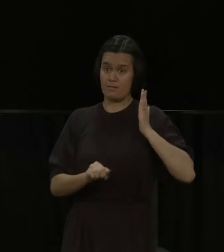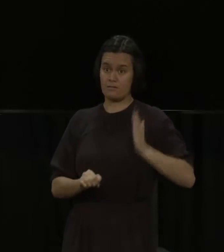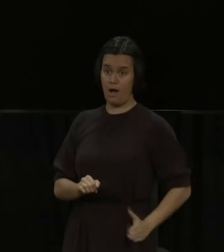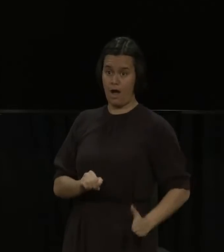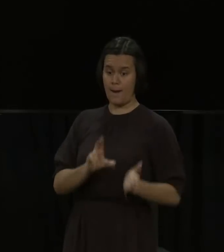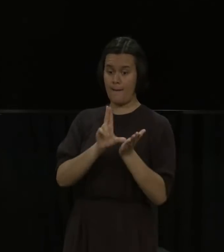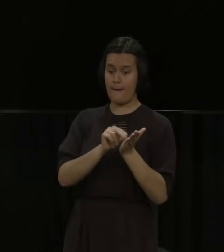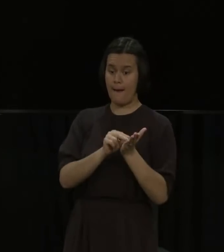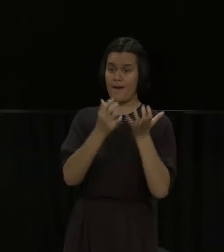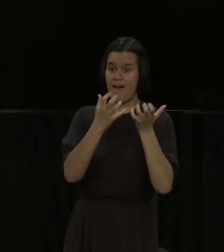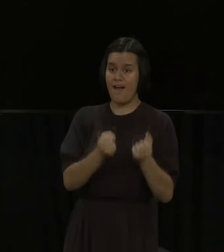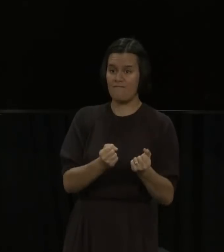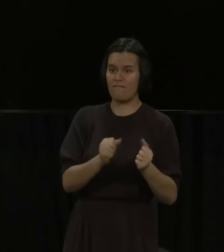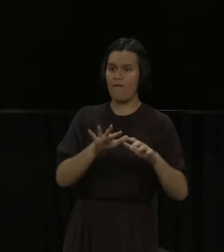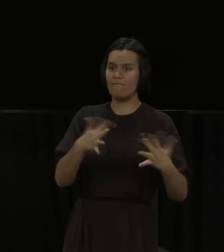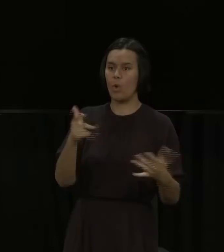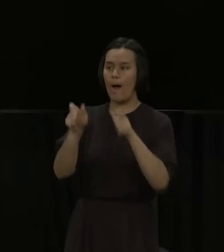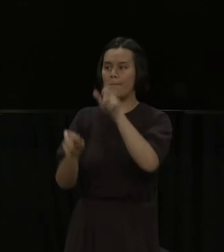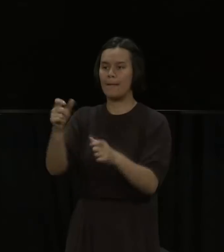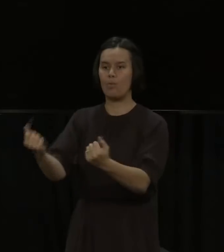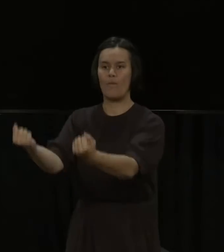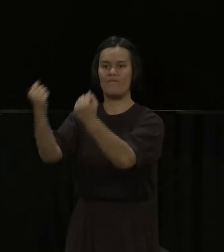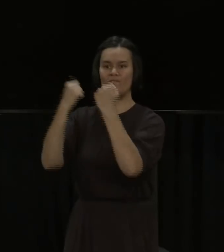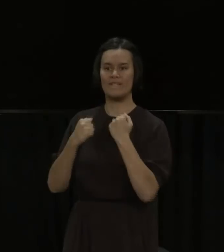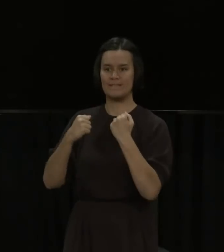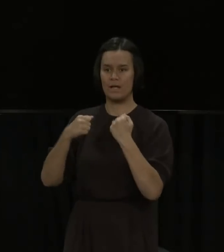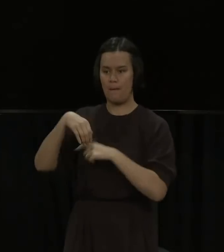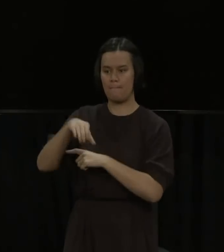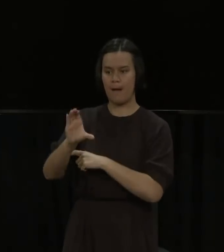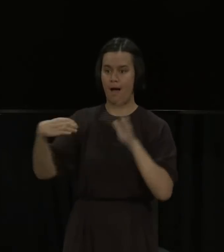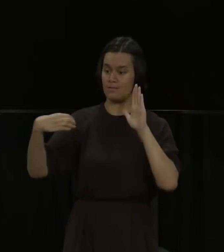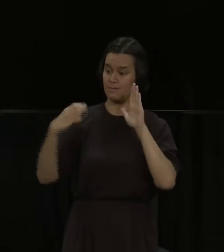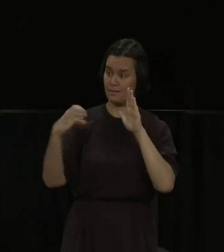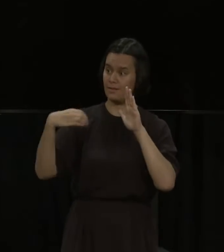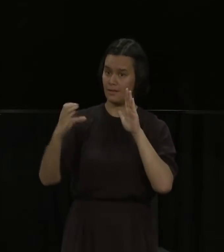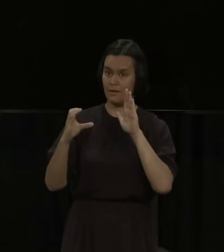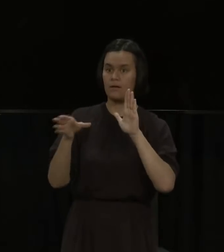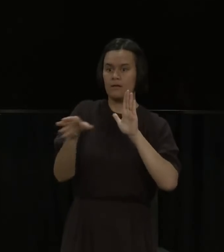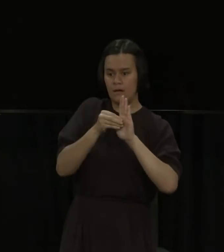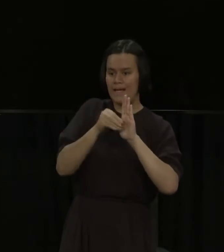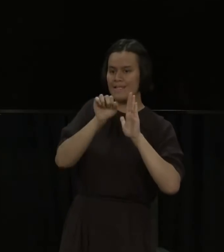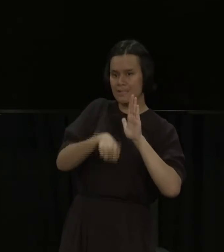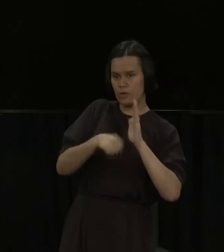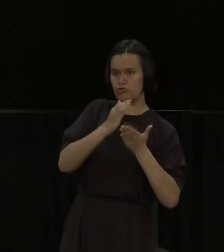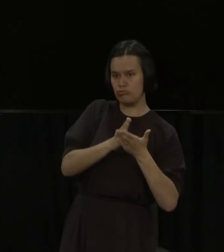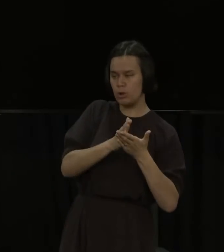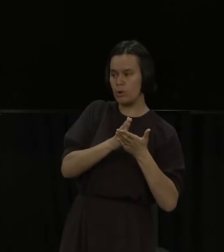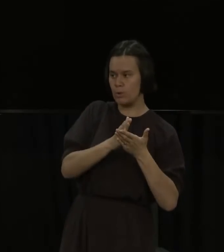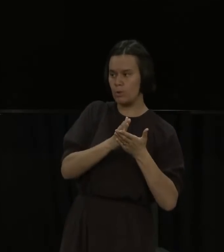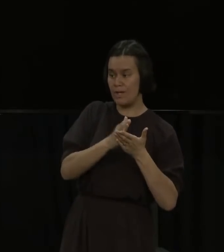is very good. It is now widely available and I gather there are no issues